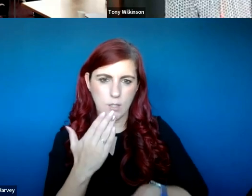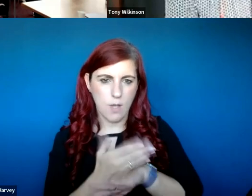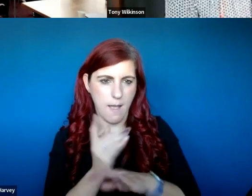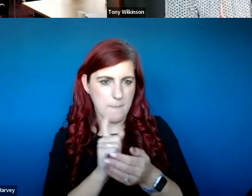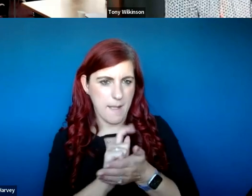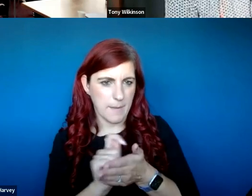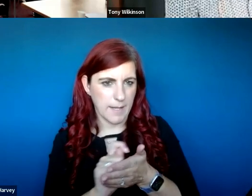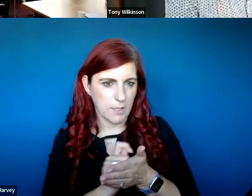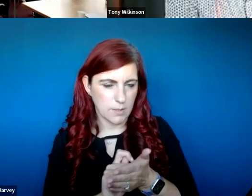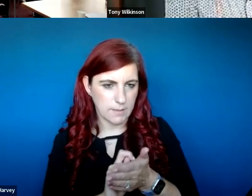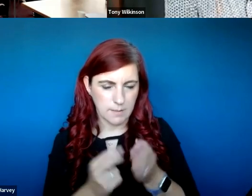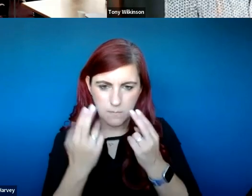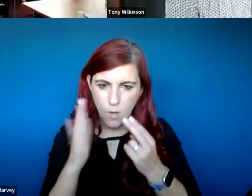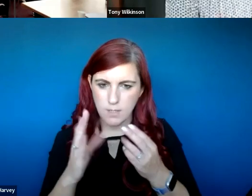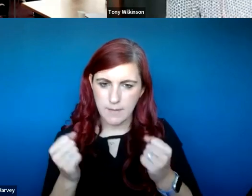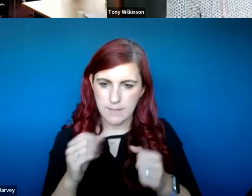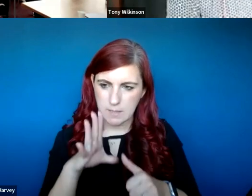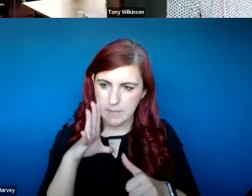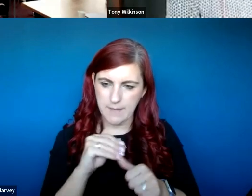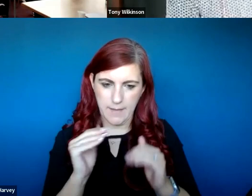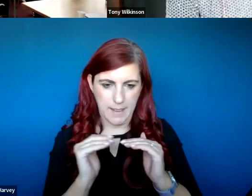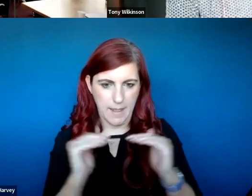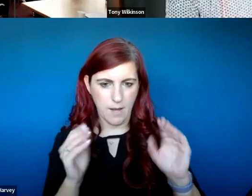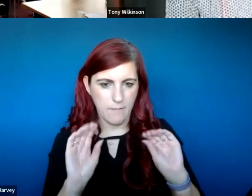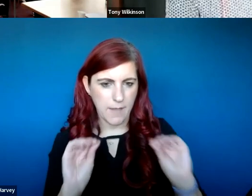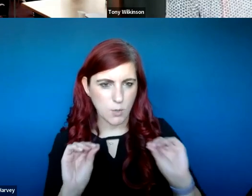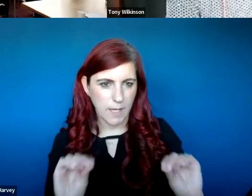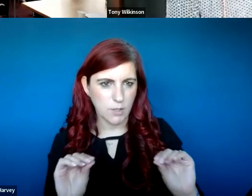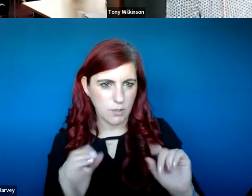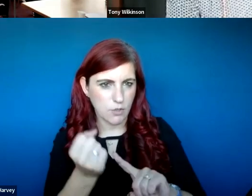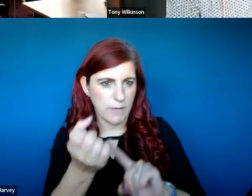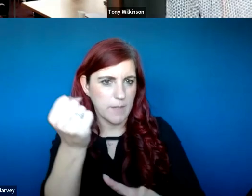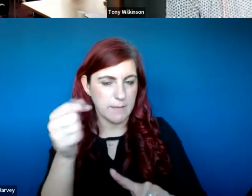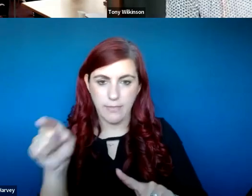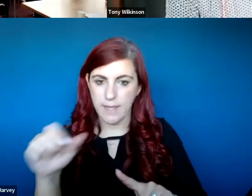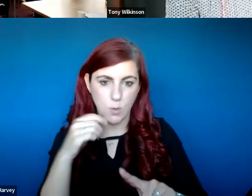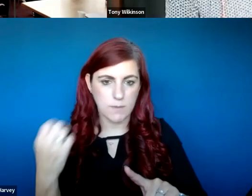requires a specific level of educational attainment, that they just don't have.